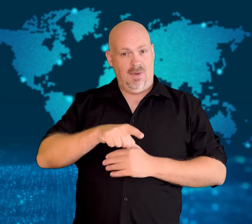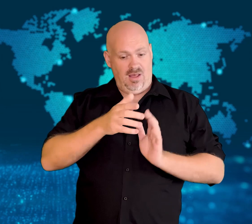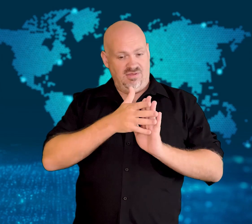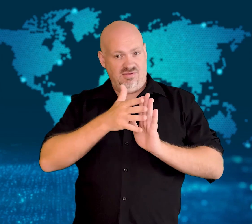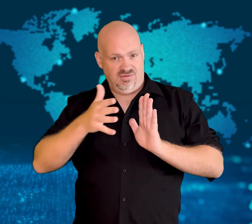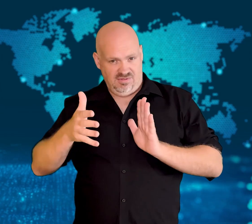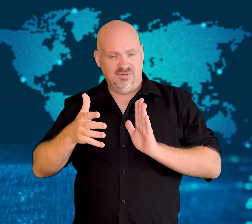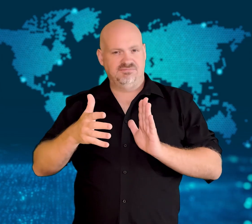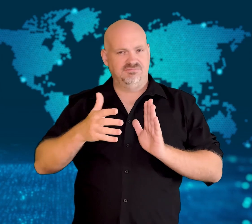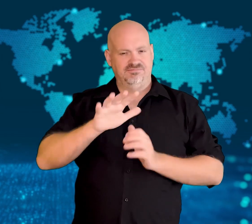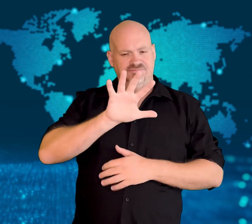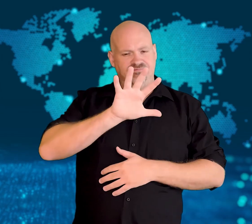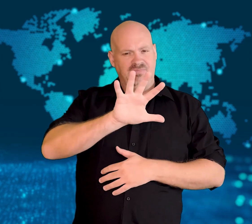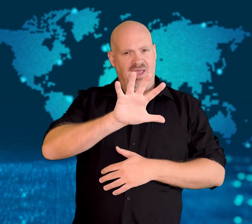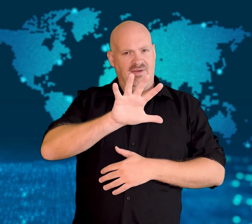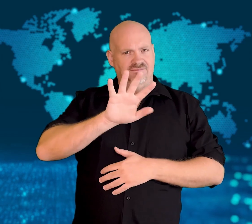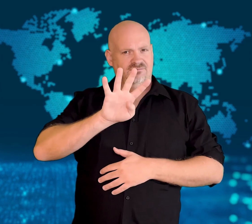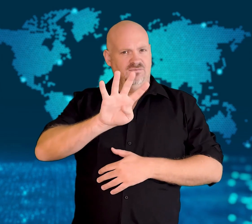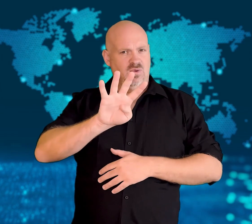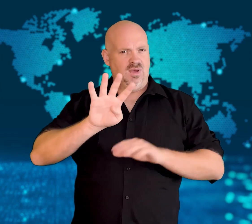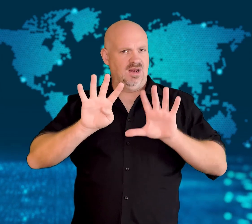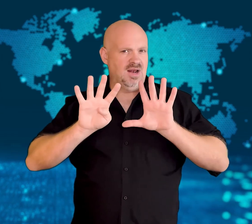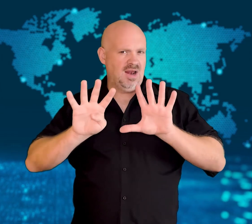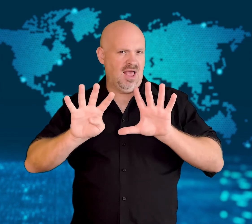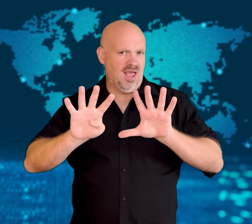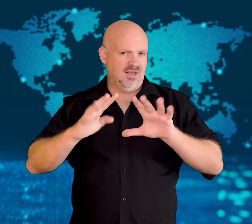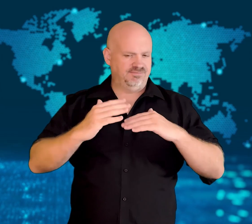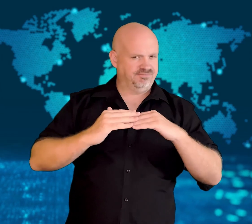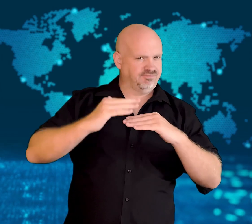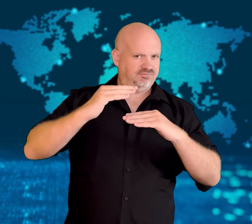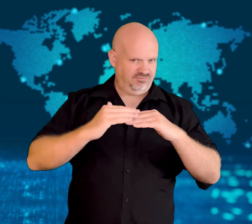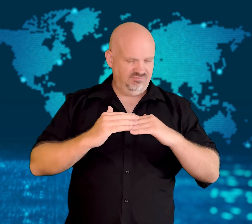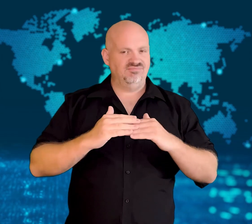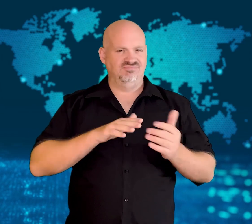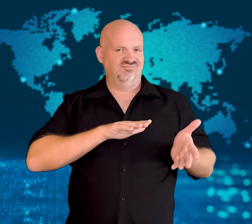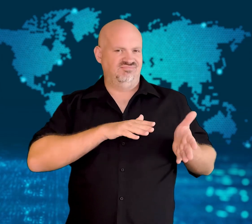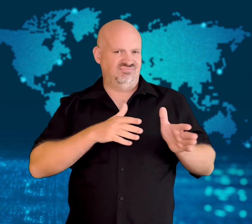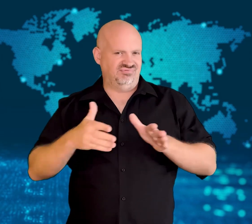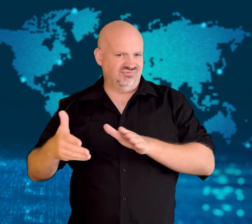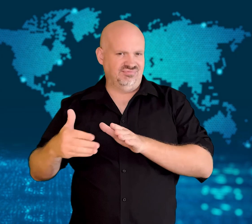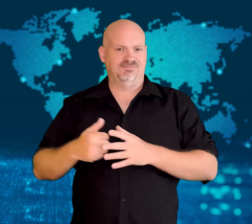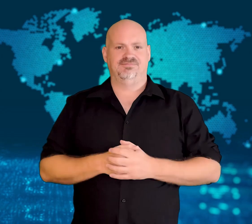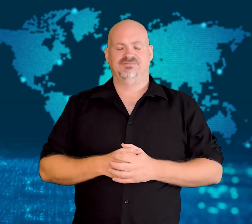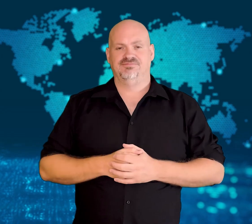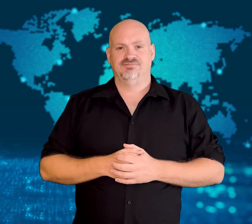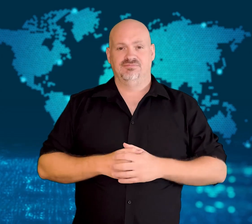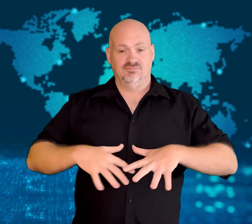The flooding has damaged more than 46,200 houses